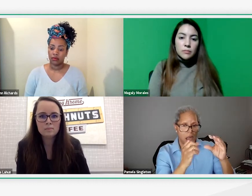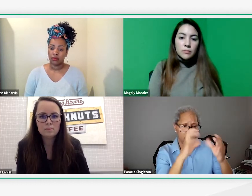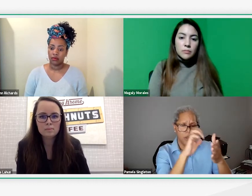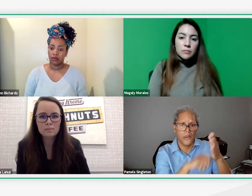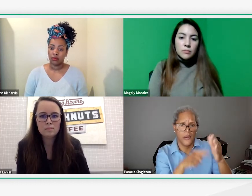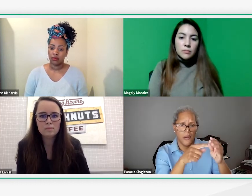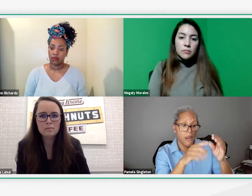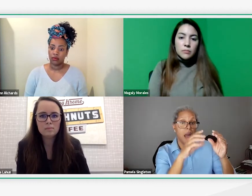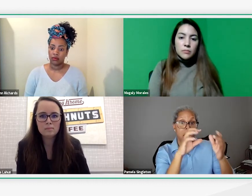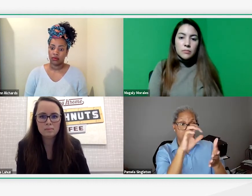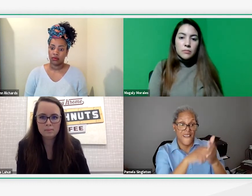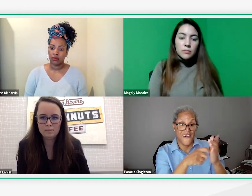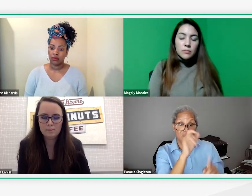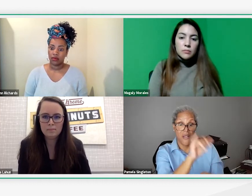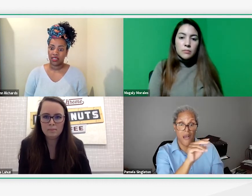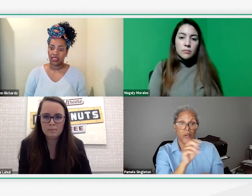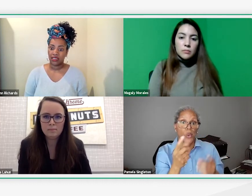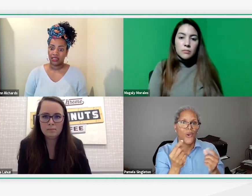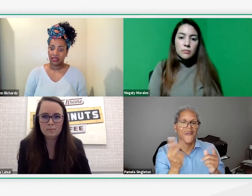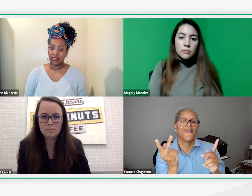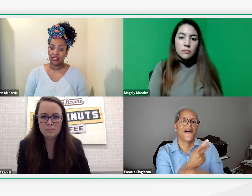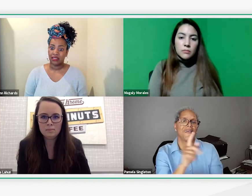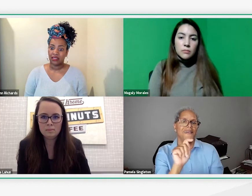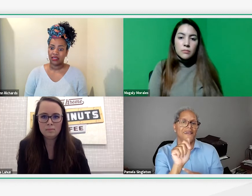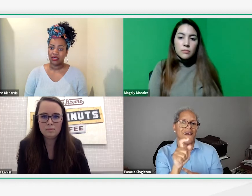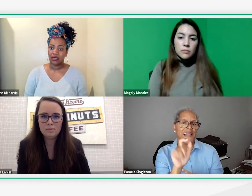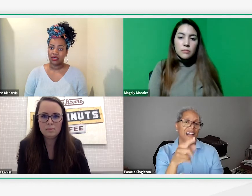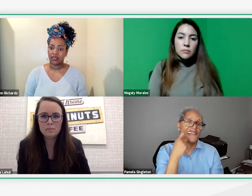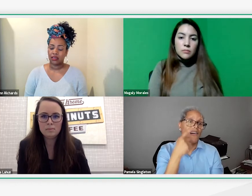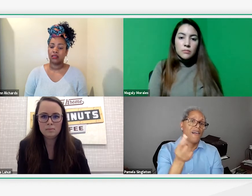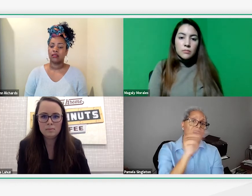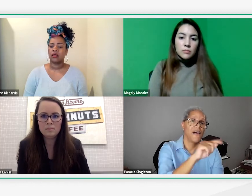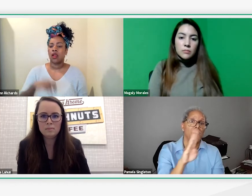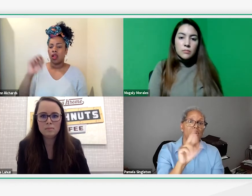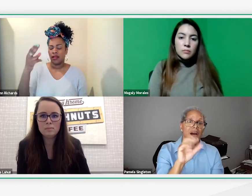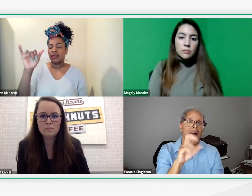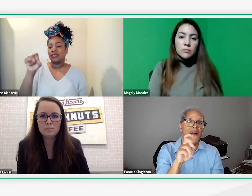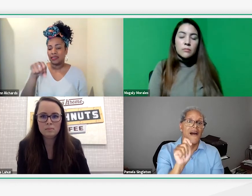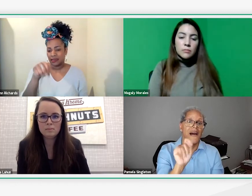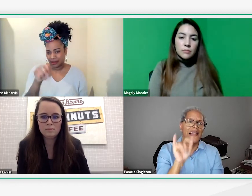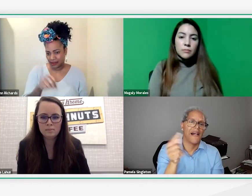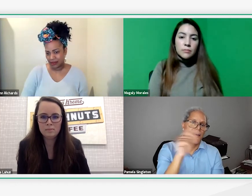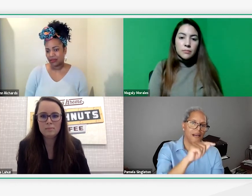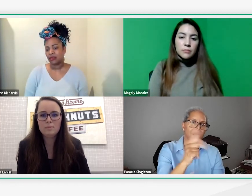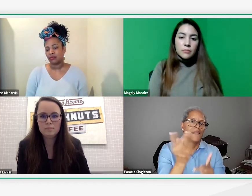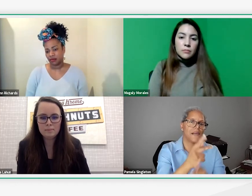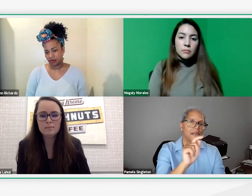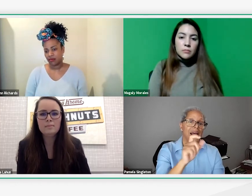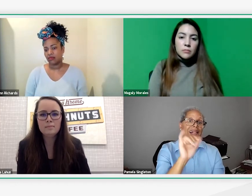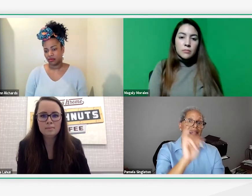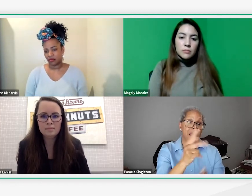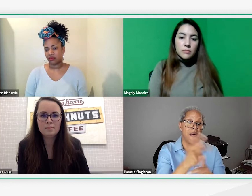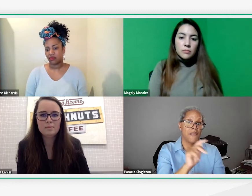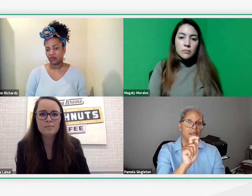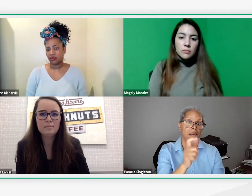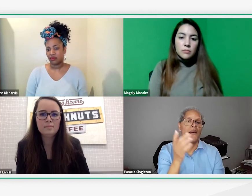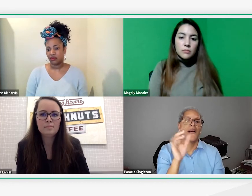you have the standard deduction, and that would be the deduction from your income.